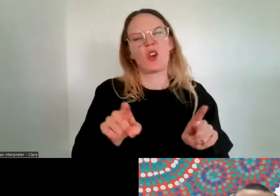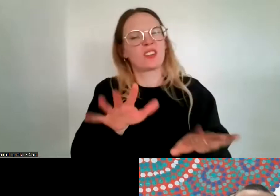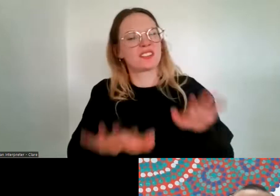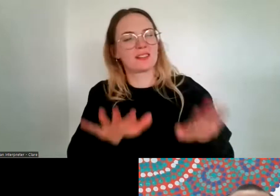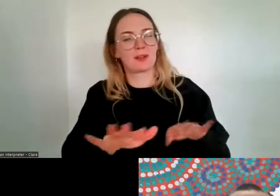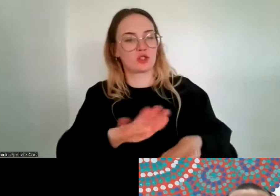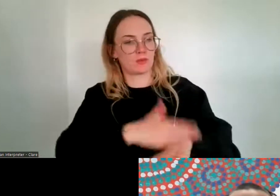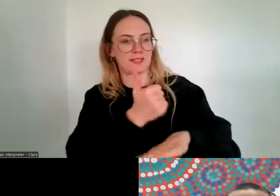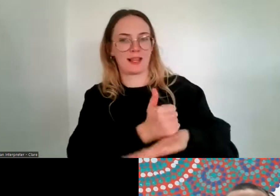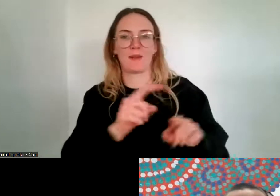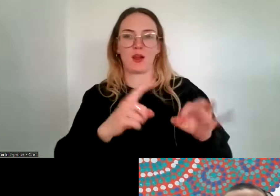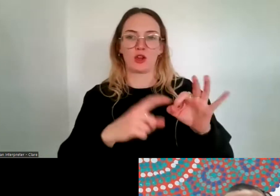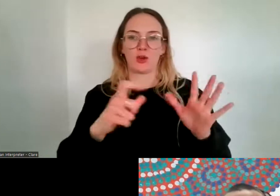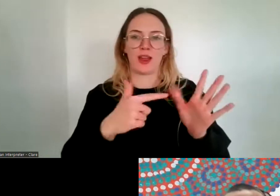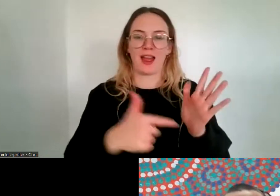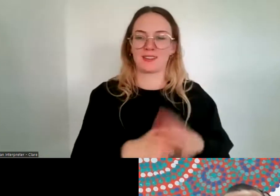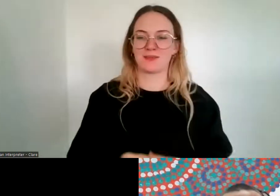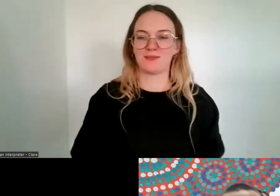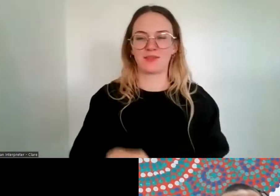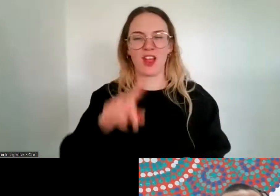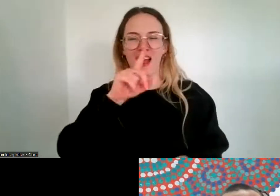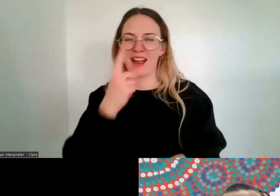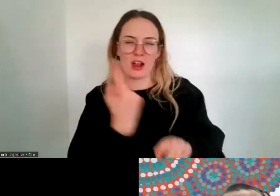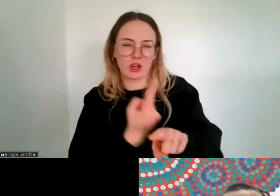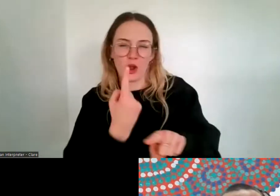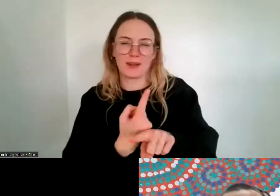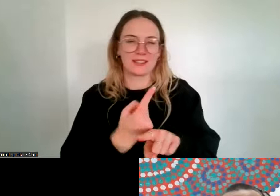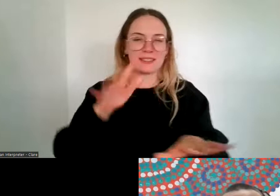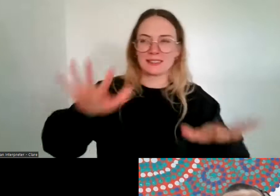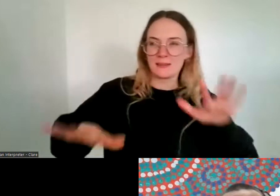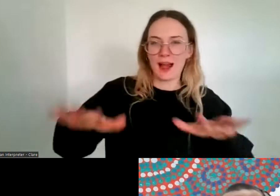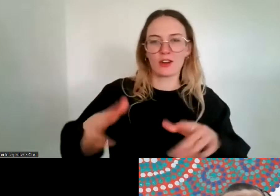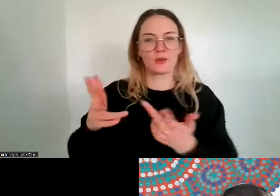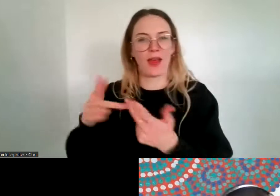but I couldn't comment about differences or similarities between the different tribunals.